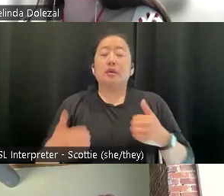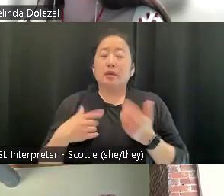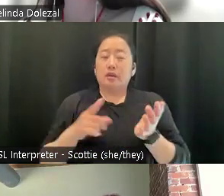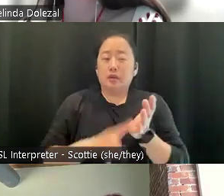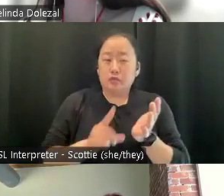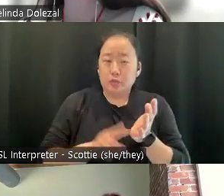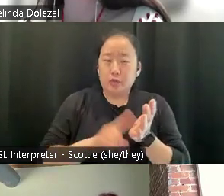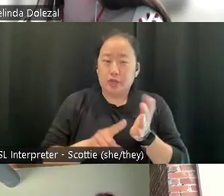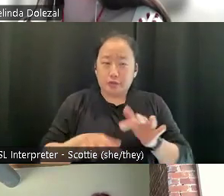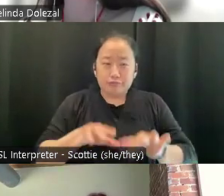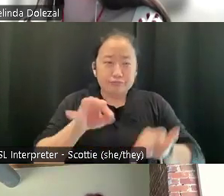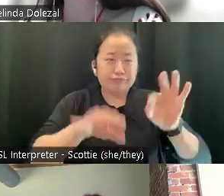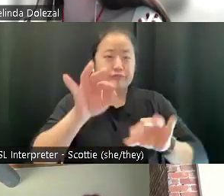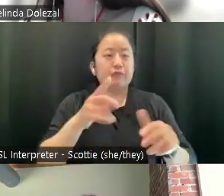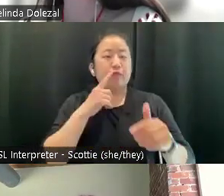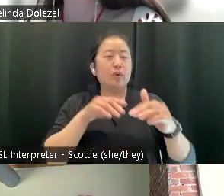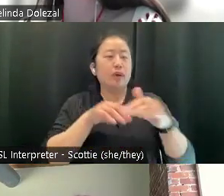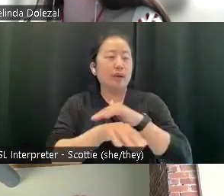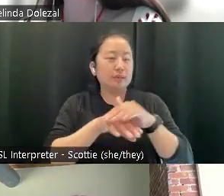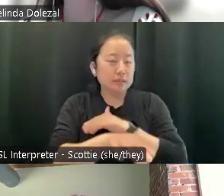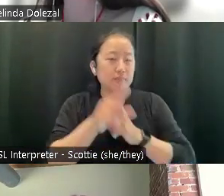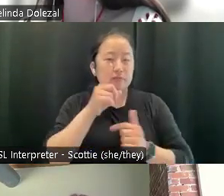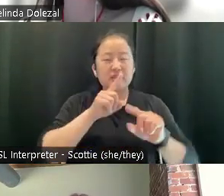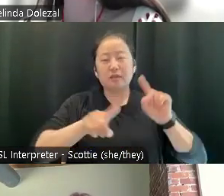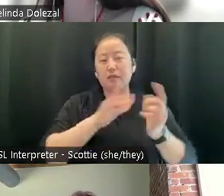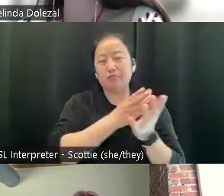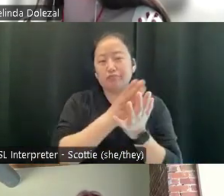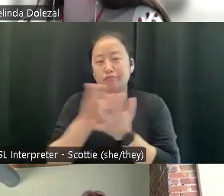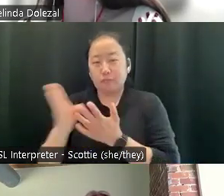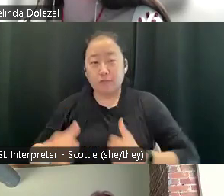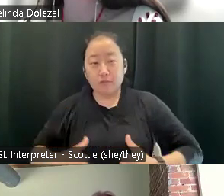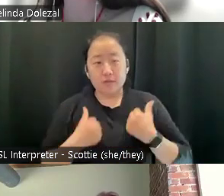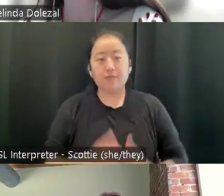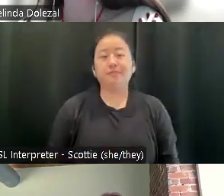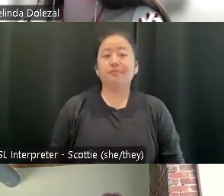in a variety of different areas. We have a group that does Braille,